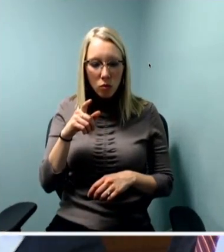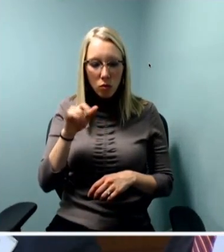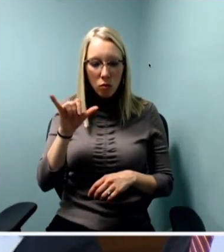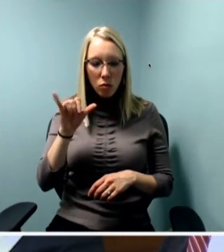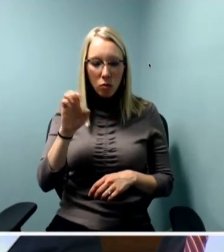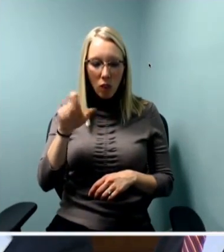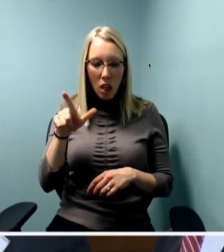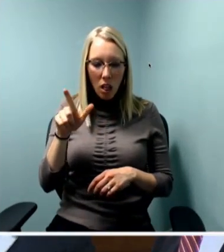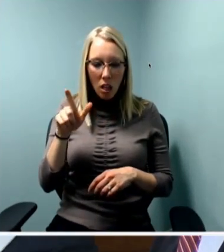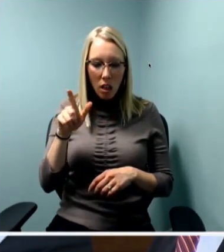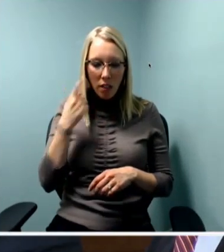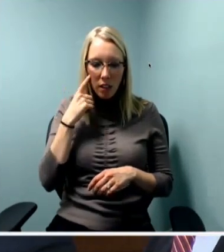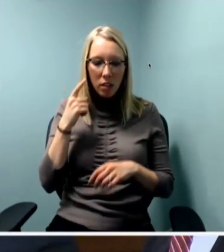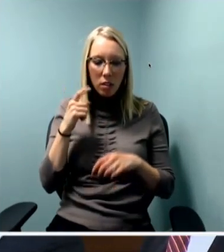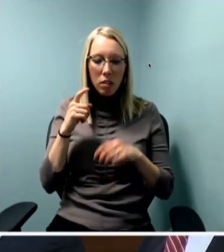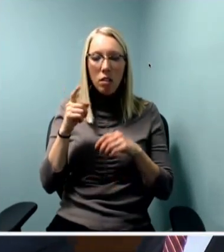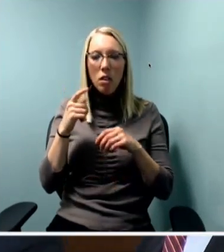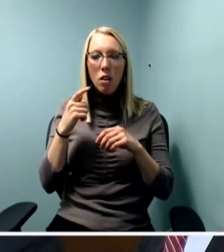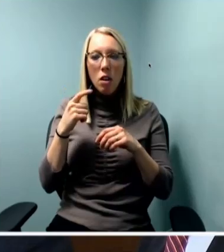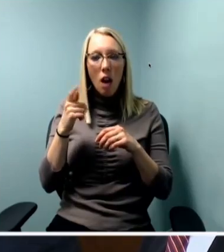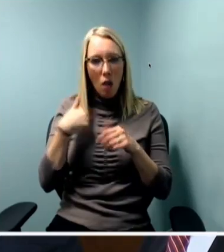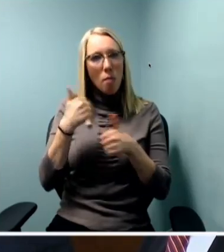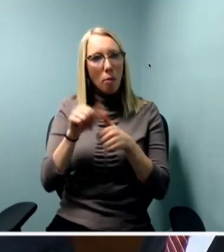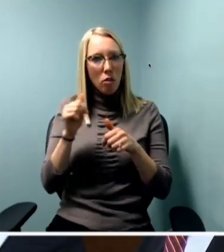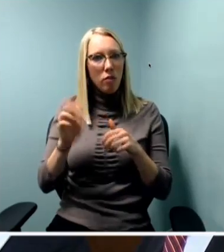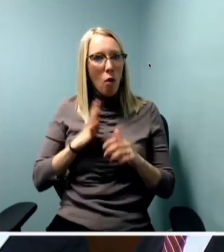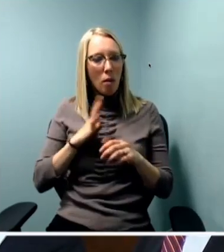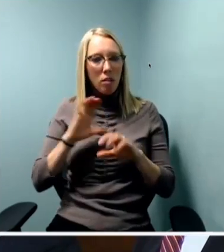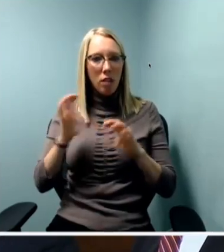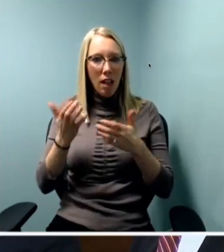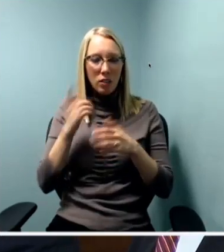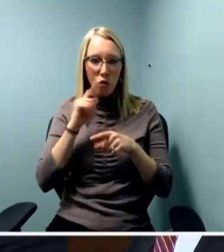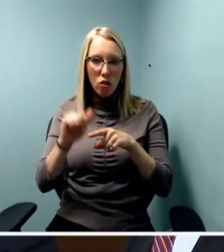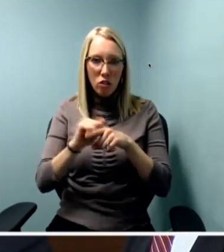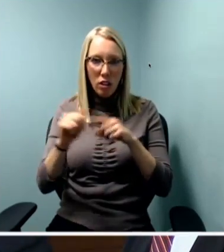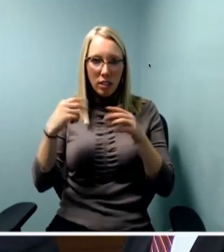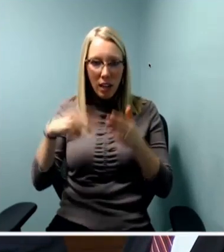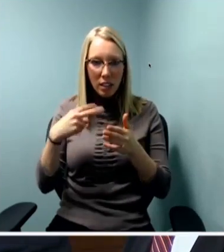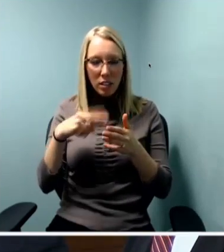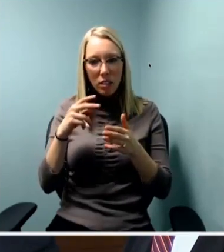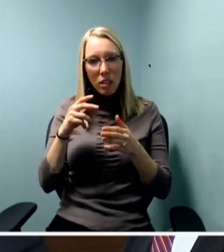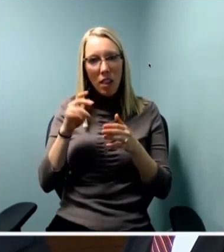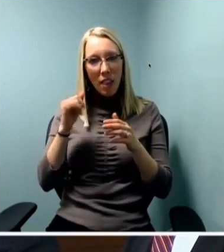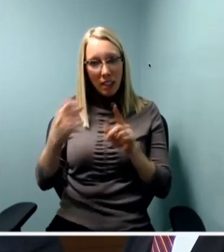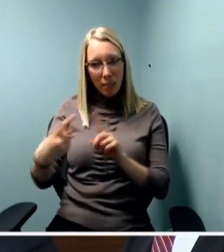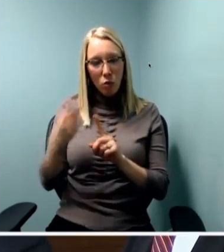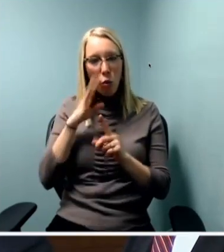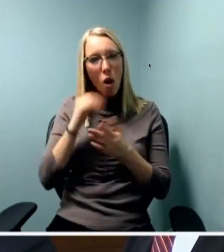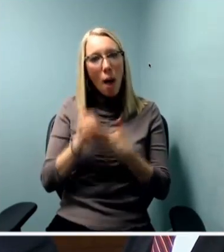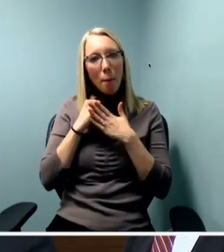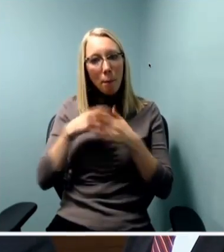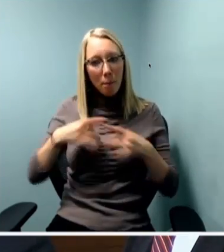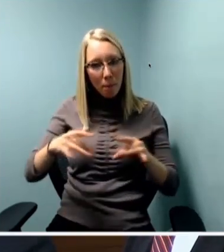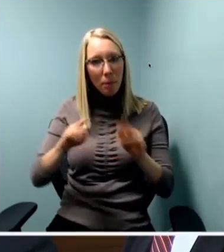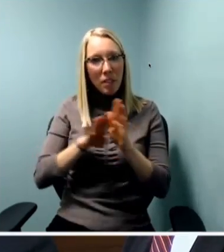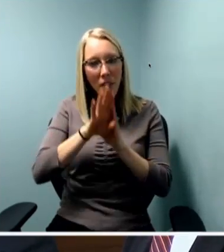Repetition helps develop and stimulate training through experience and digging deeper into that idea.